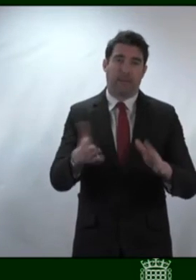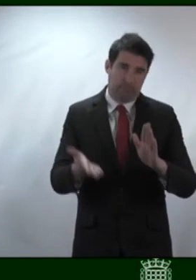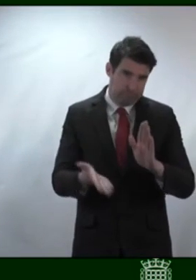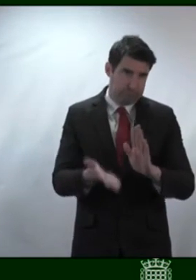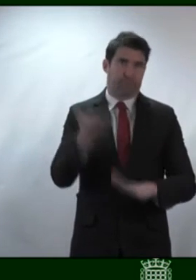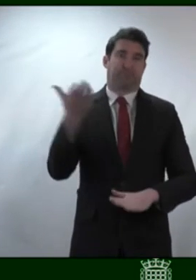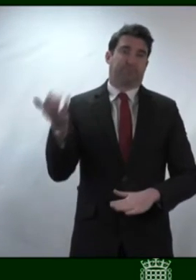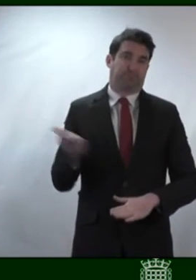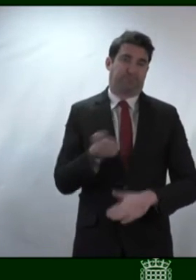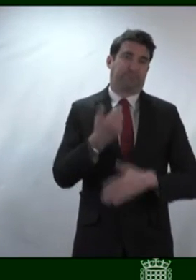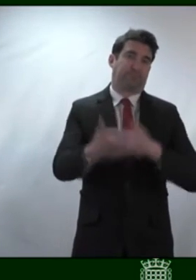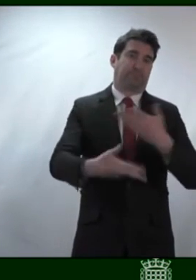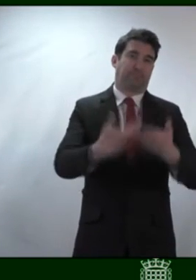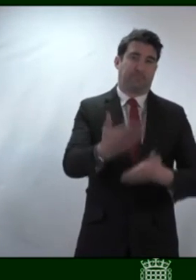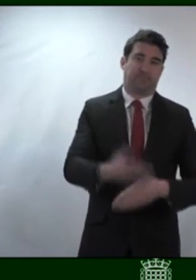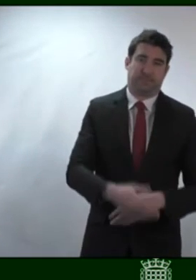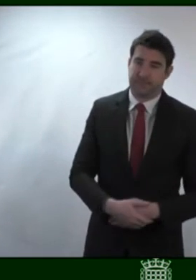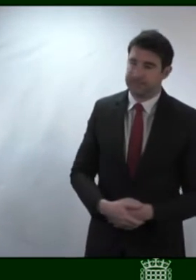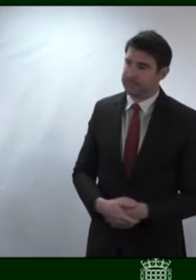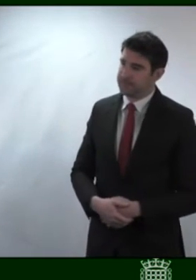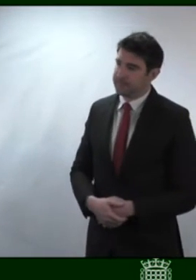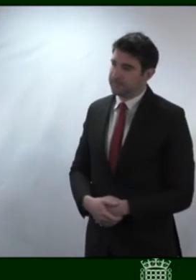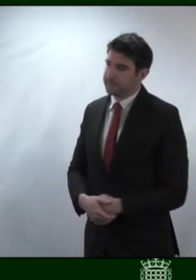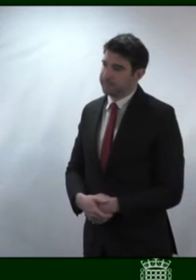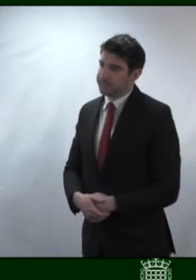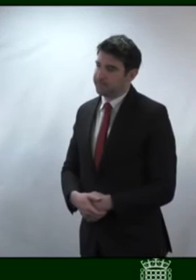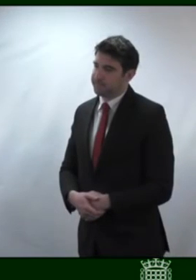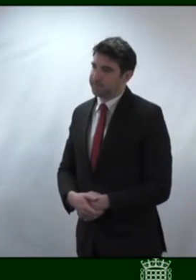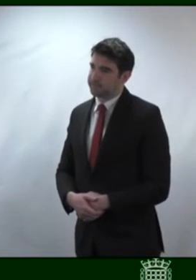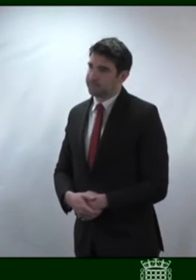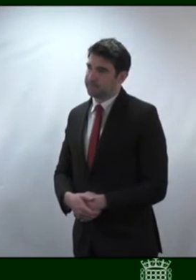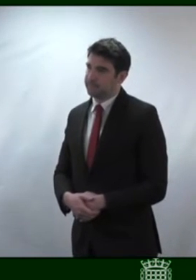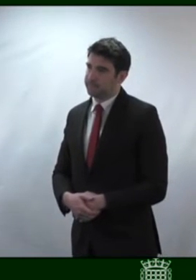Last week, the Chancellor of the Duchy of Lancaster said that Northern Ireland would have